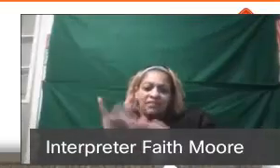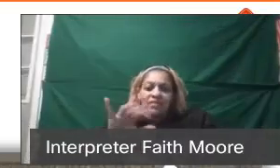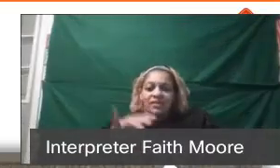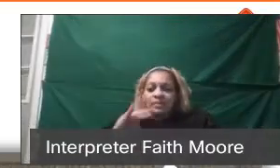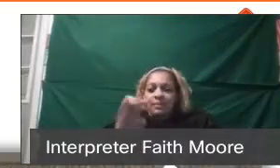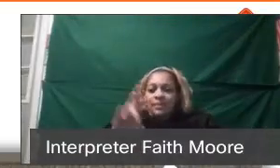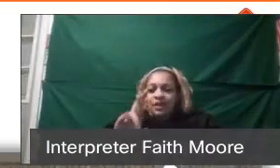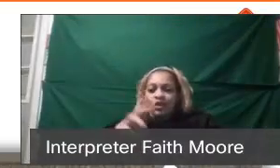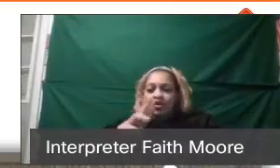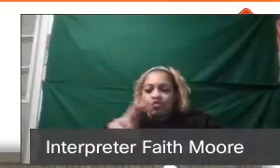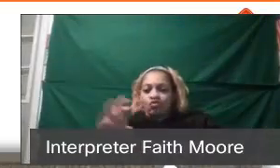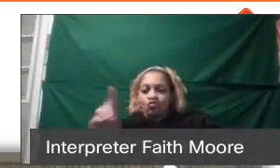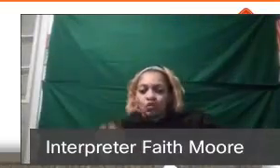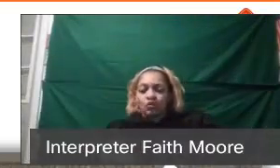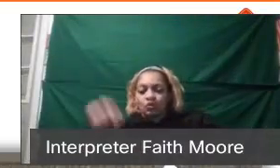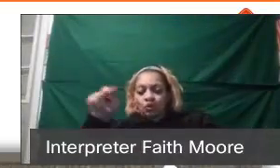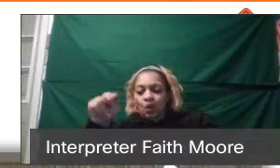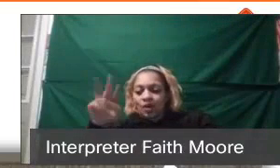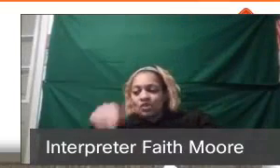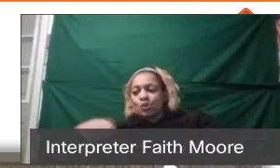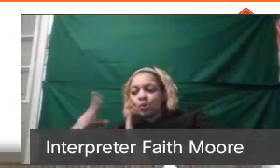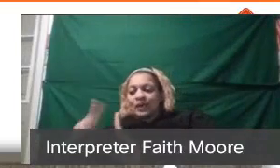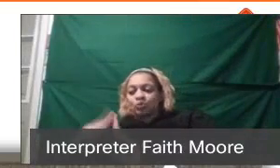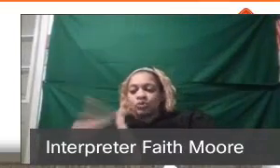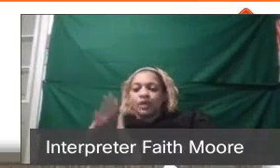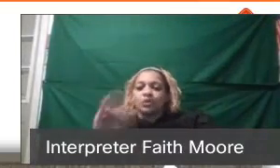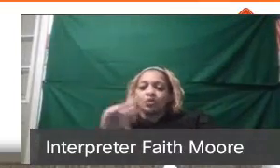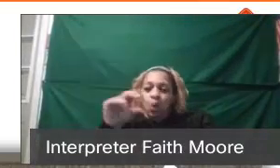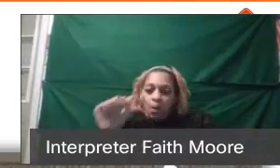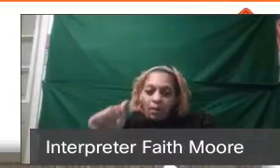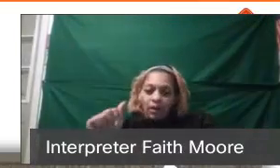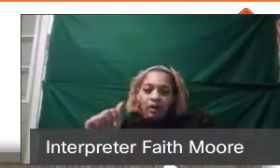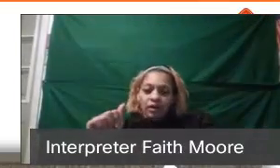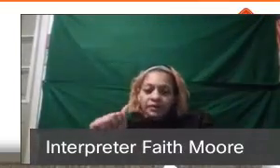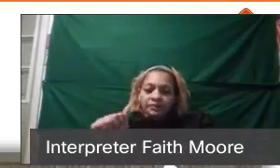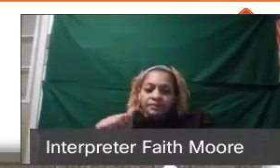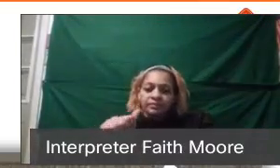Downtown to comma and then, I don't know Steve, if you want to and on any of the other.